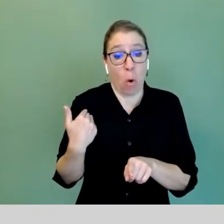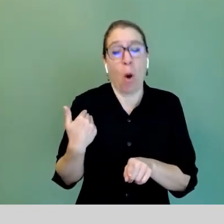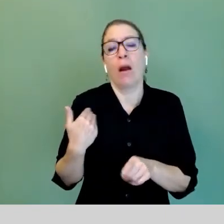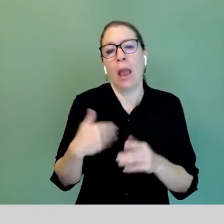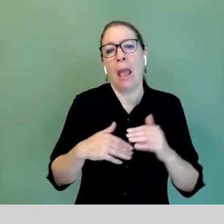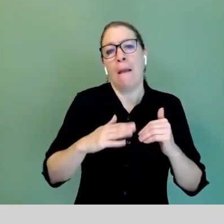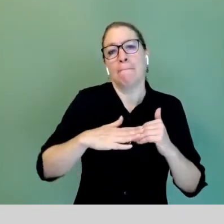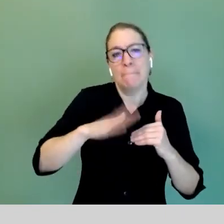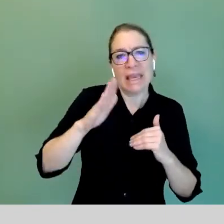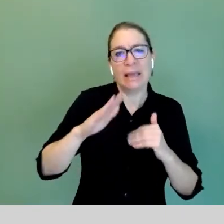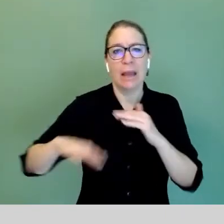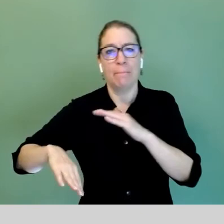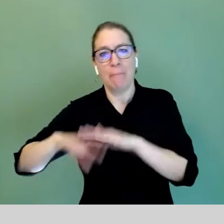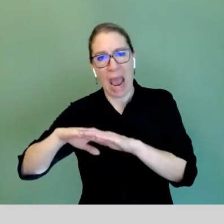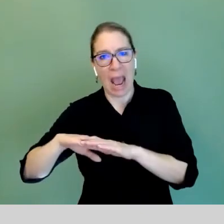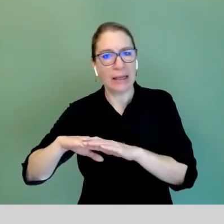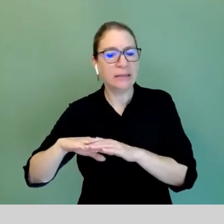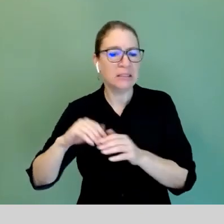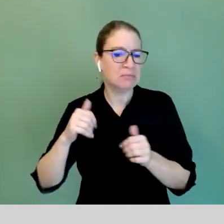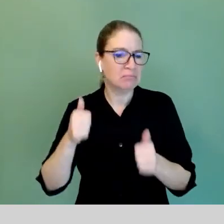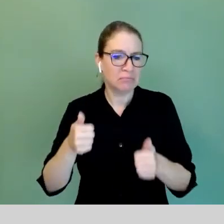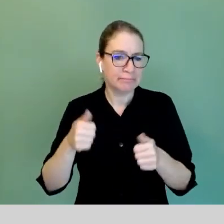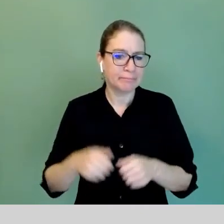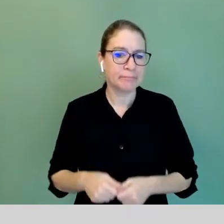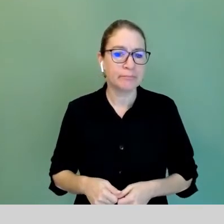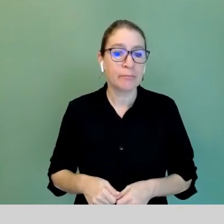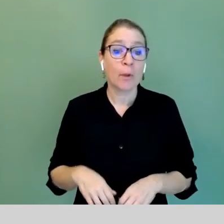are the min and max, the one and six on passenger count.